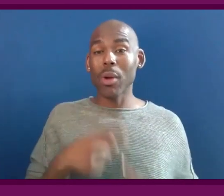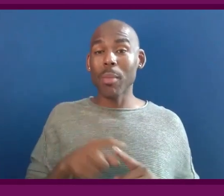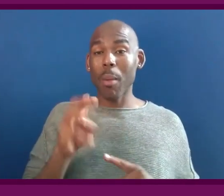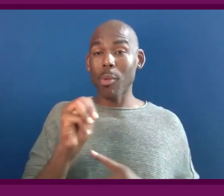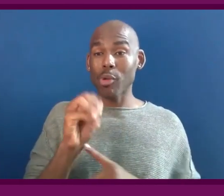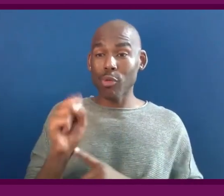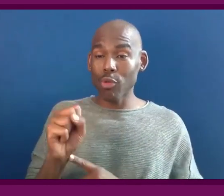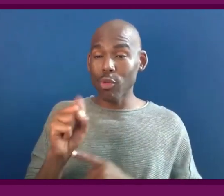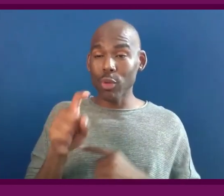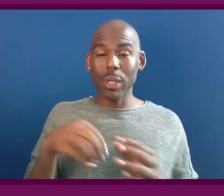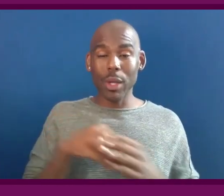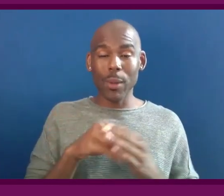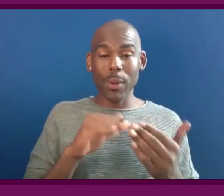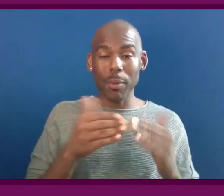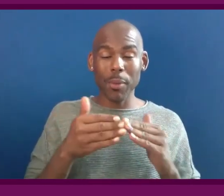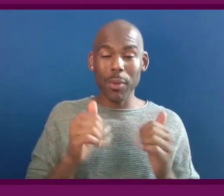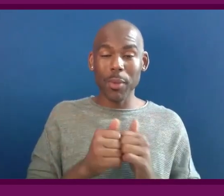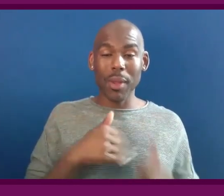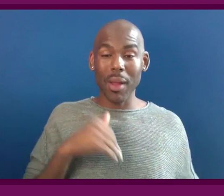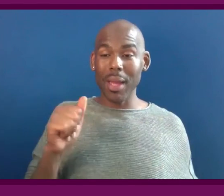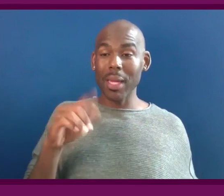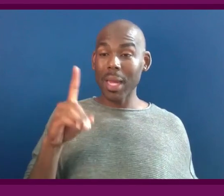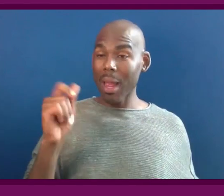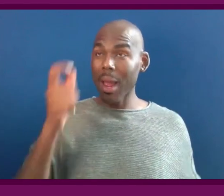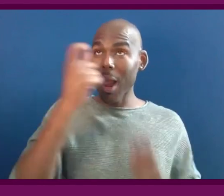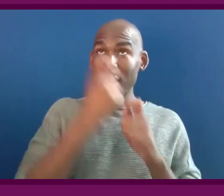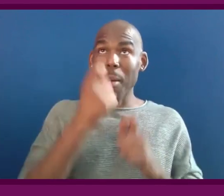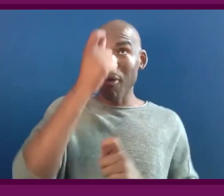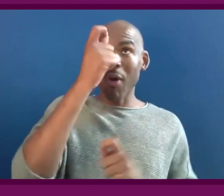with our ADA umbrellas.